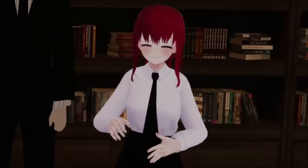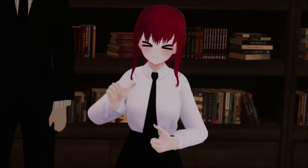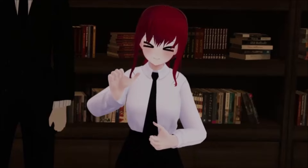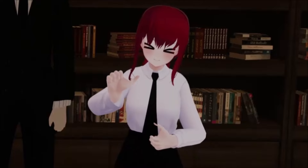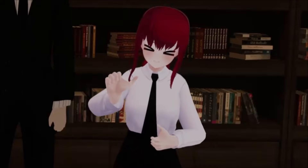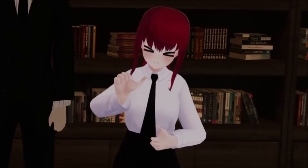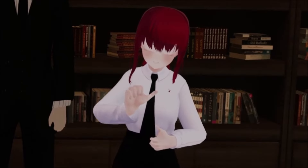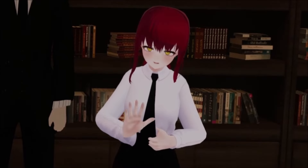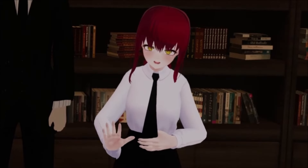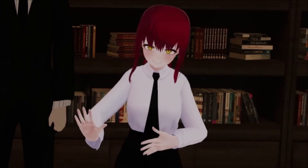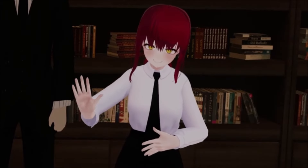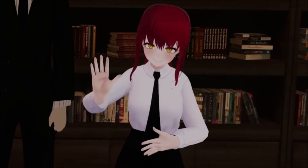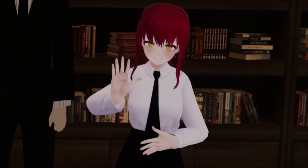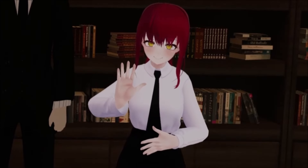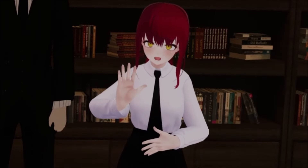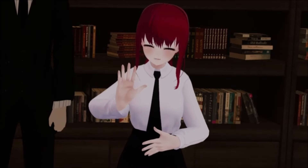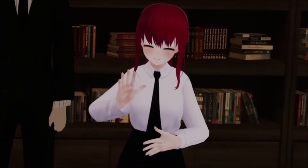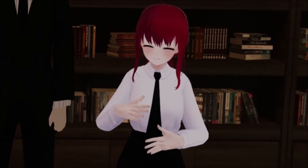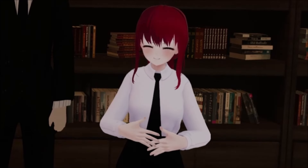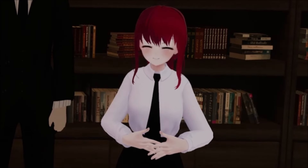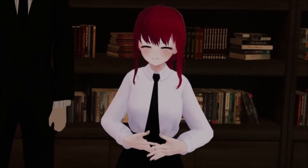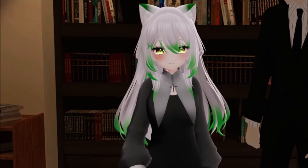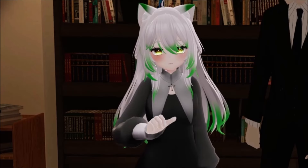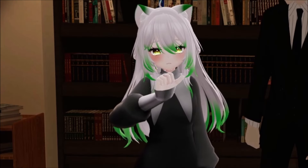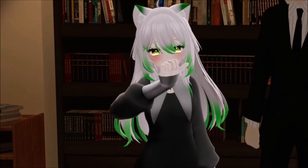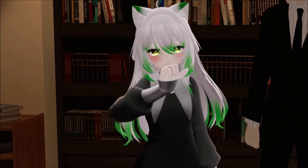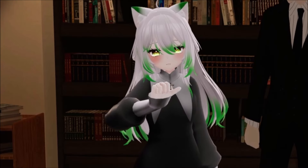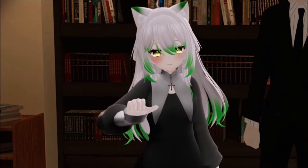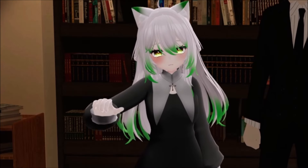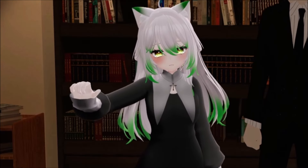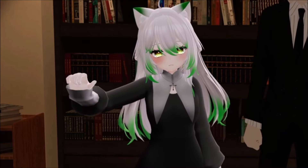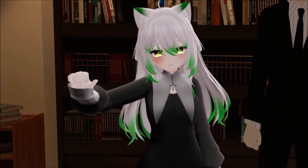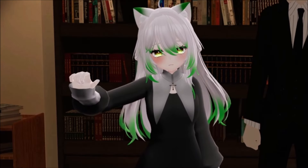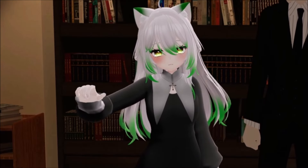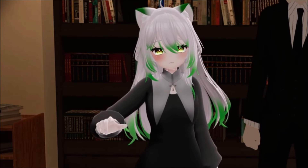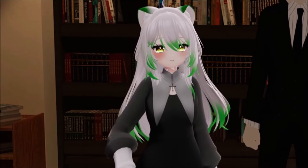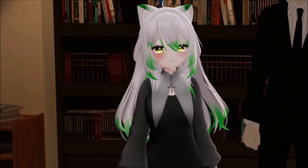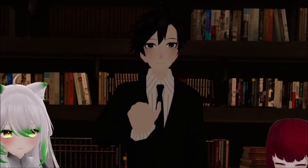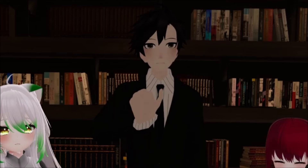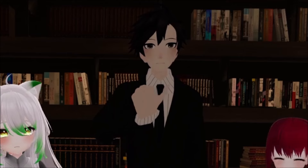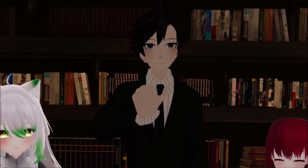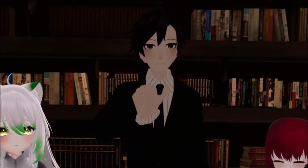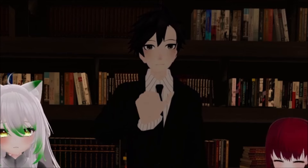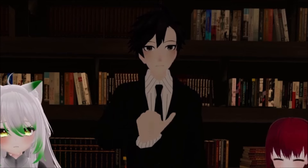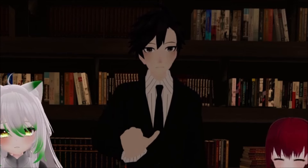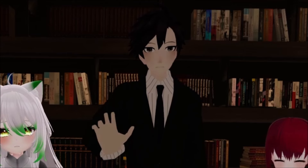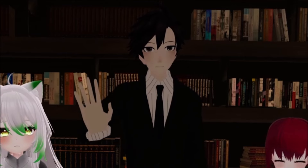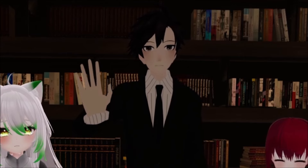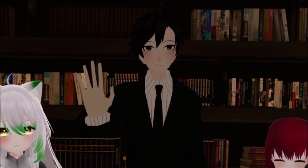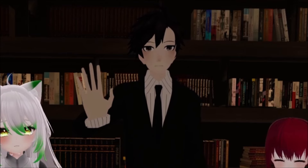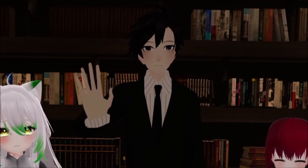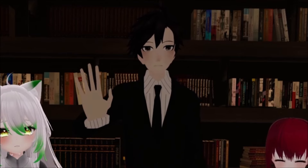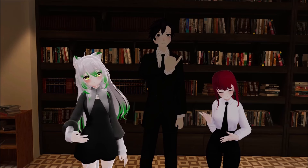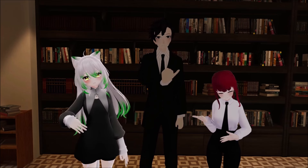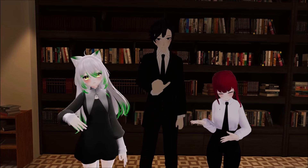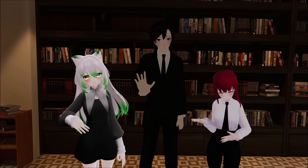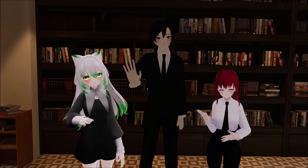(Korean Sign Language) Asian (Japanese Sign Language) Asian (American Sign Language) Asian